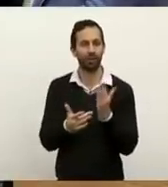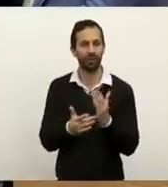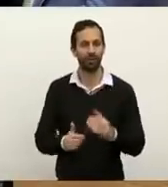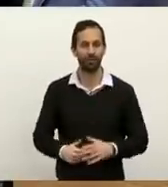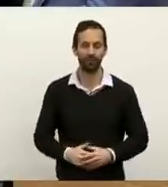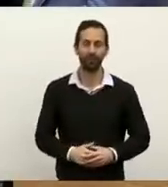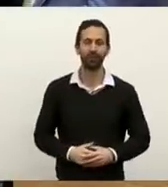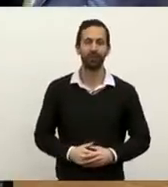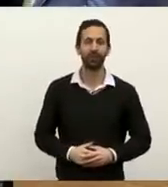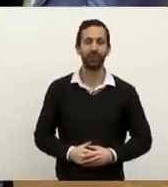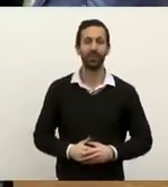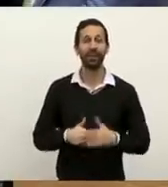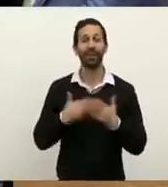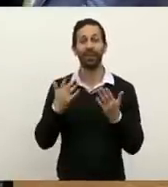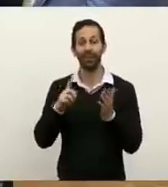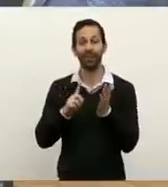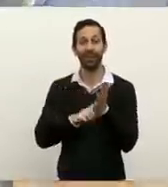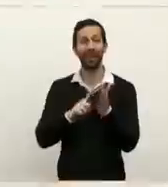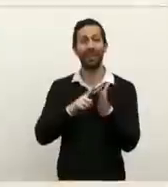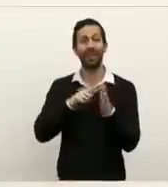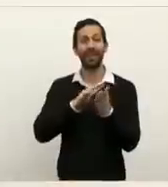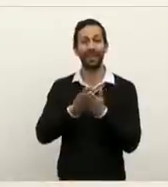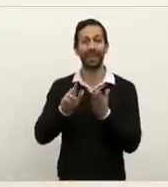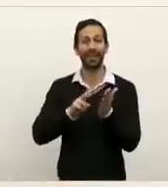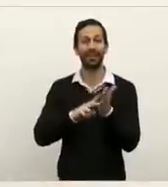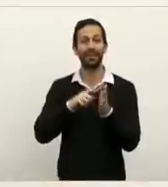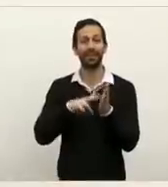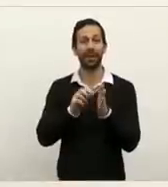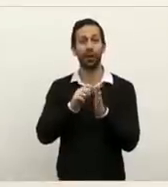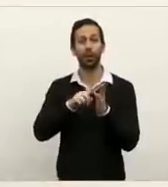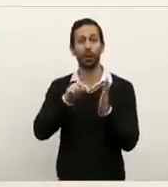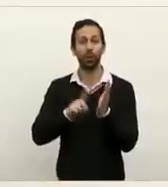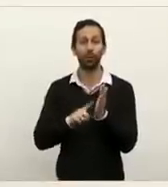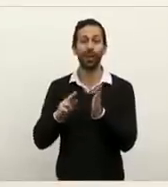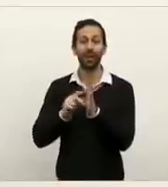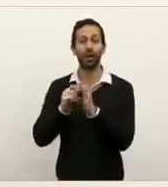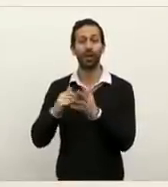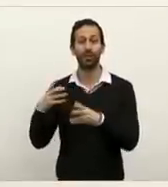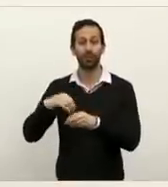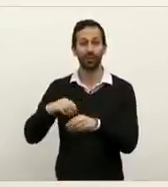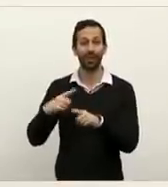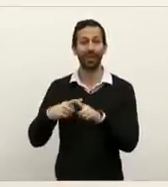And finally Leah Van Poppel, an NDIS participant and AT user,